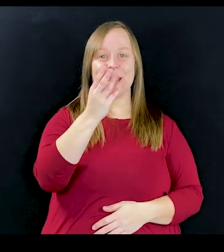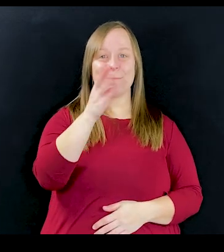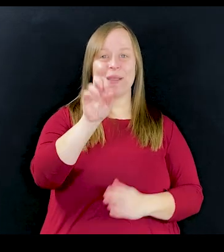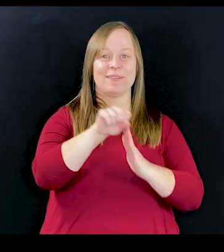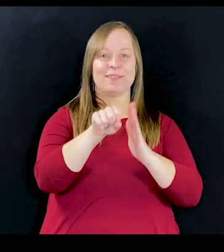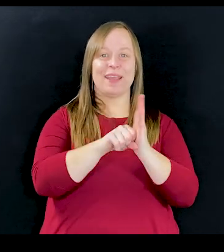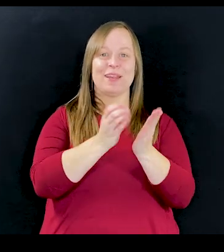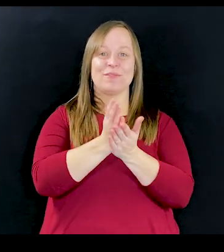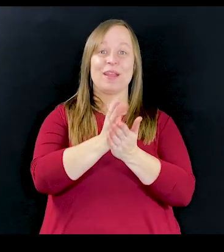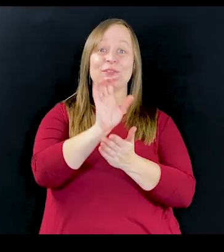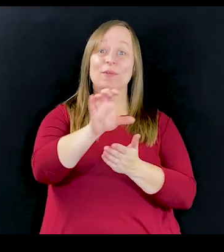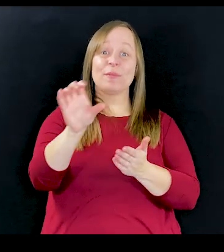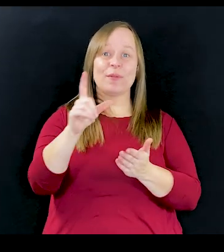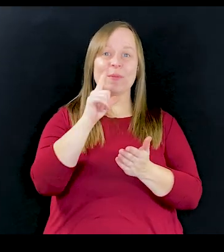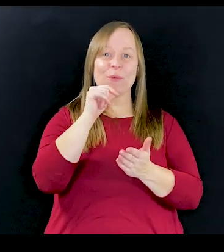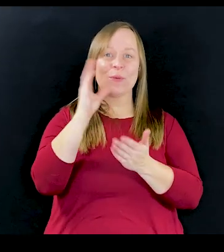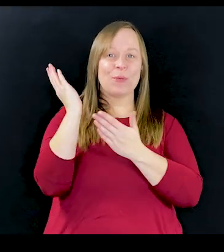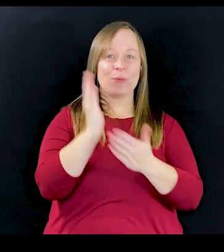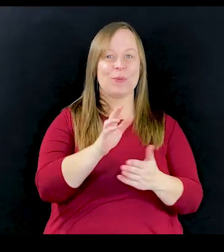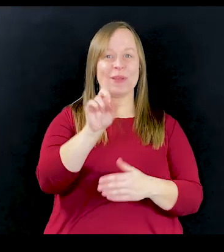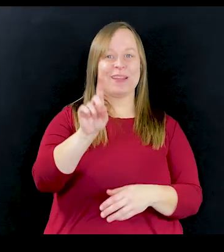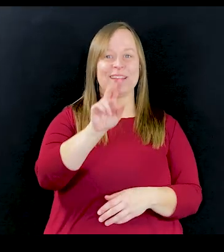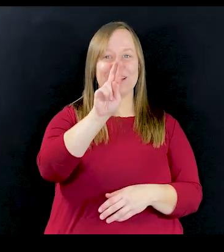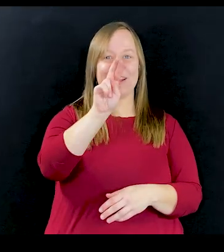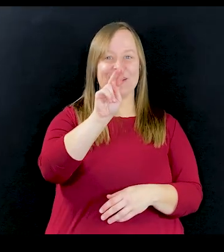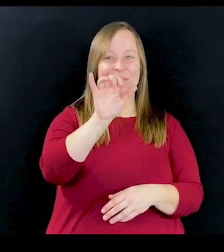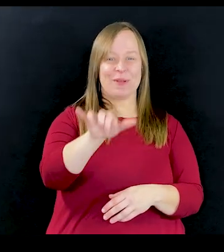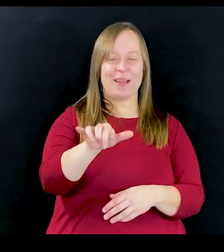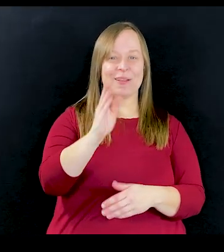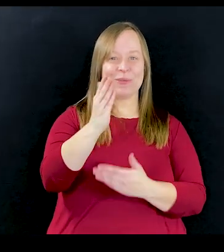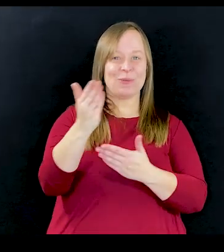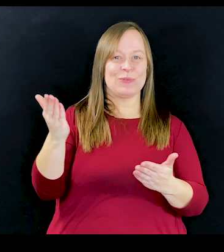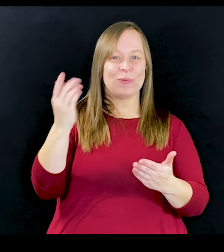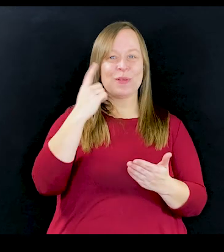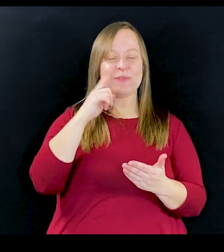Empire State of Rights: Closed Captioned has been brought to you by Disability Rights New